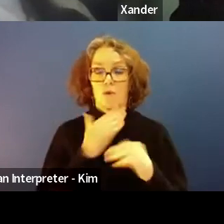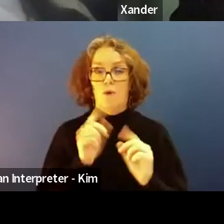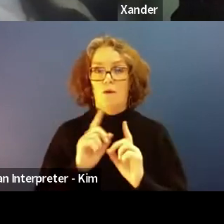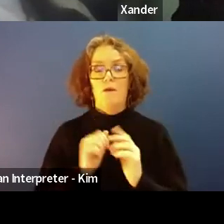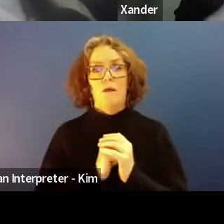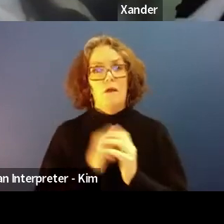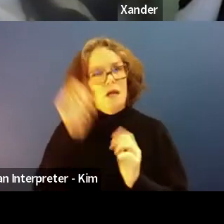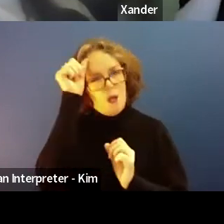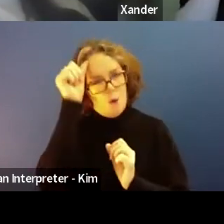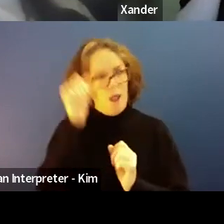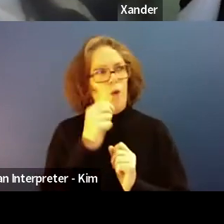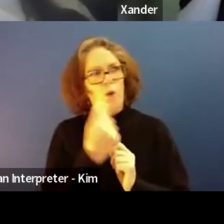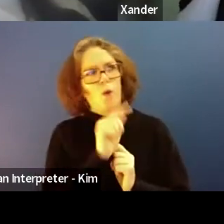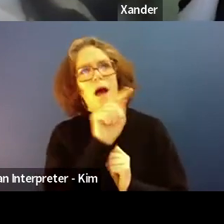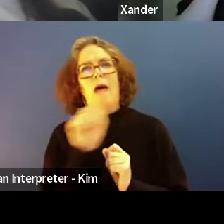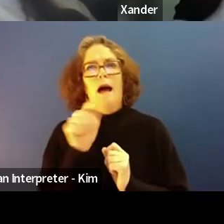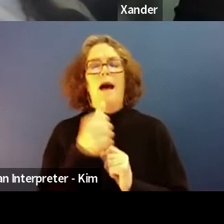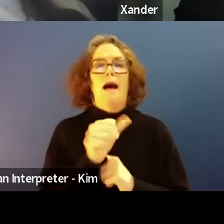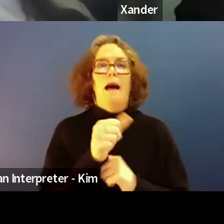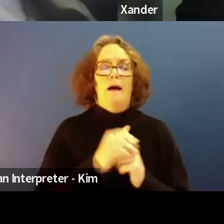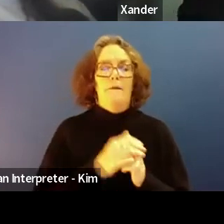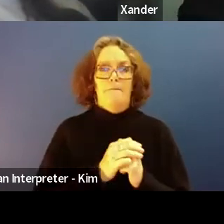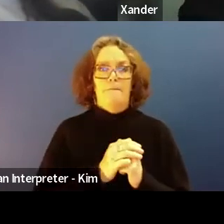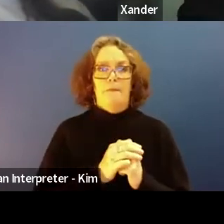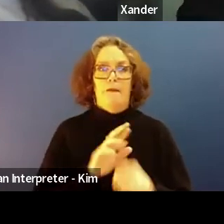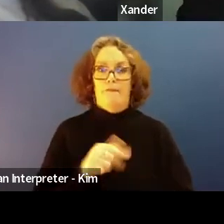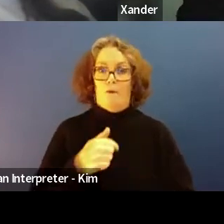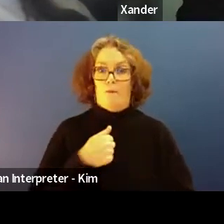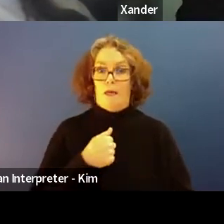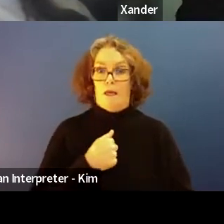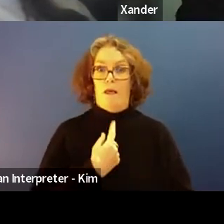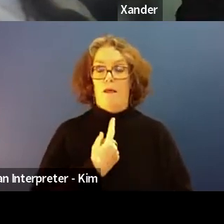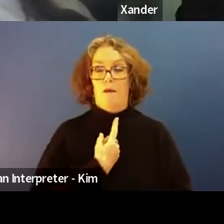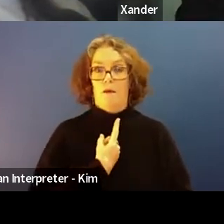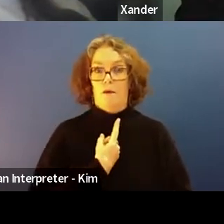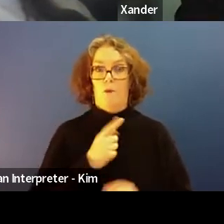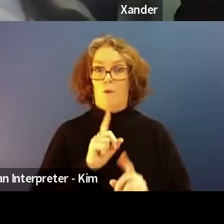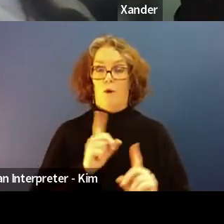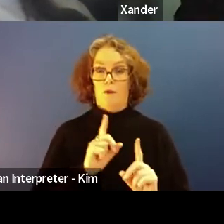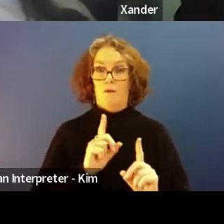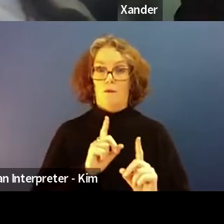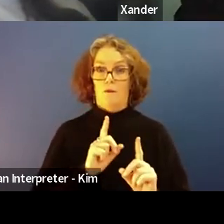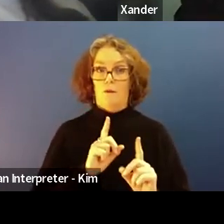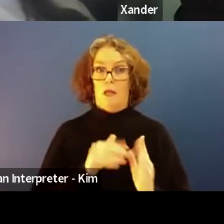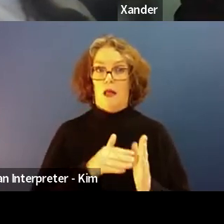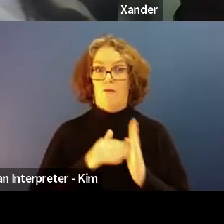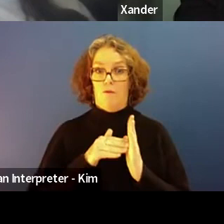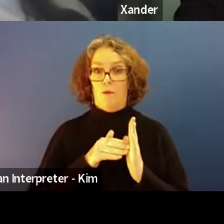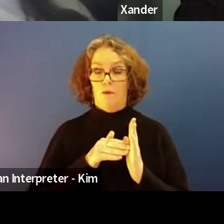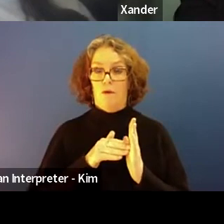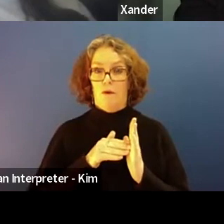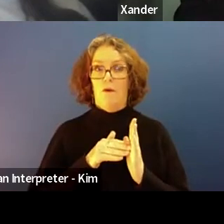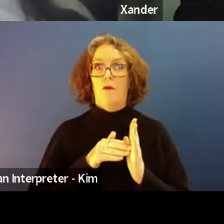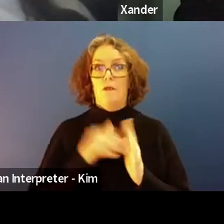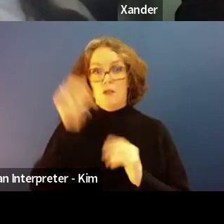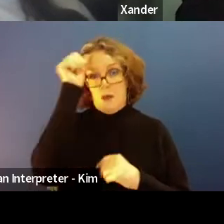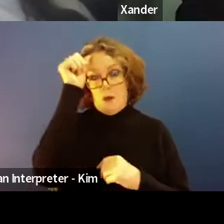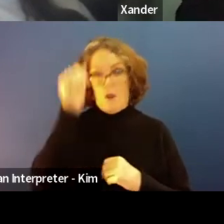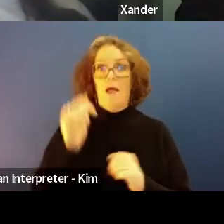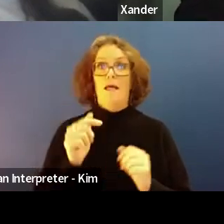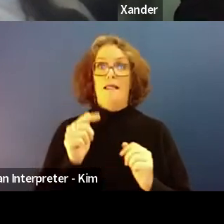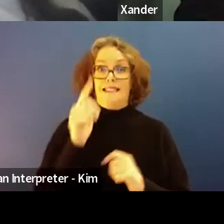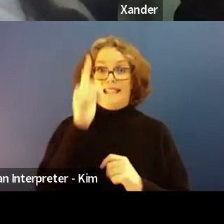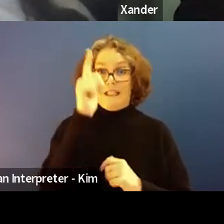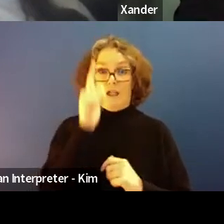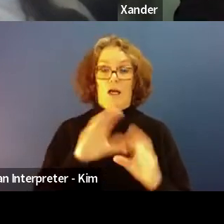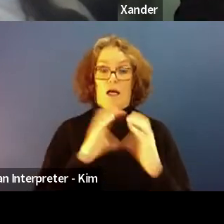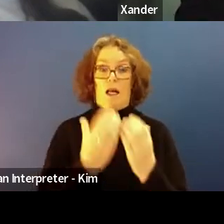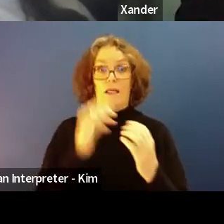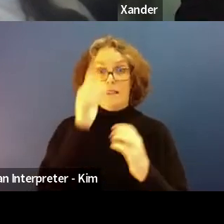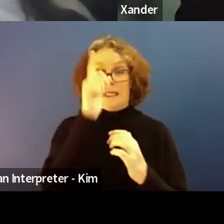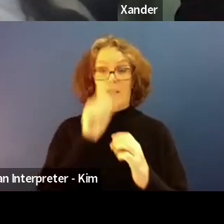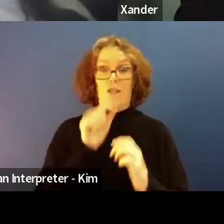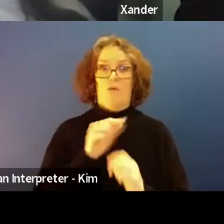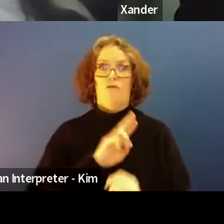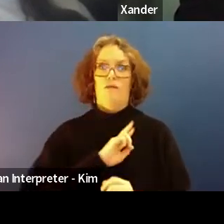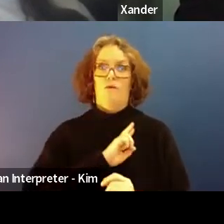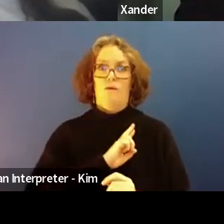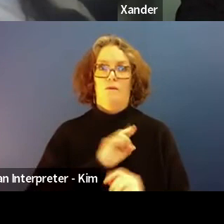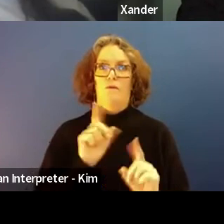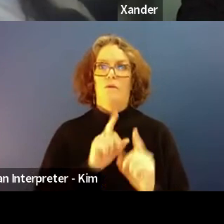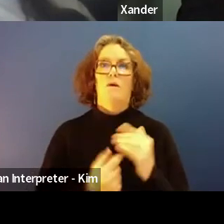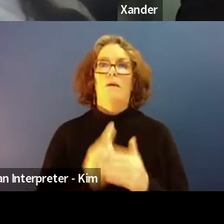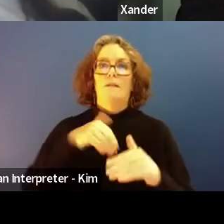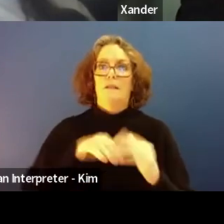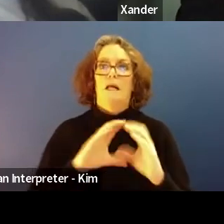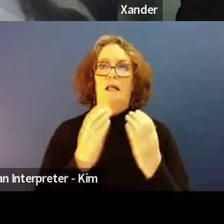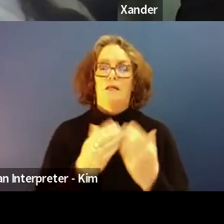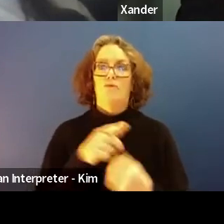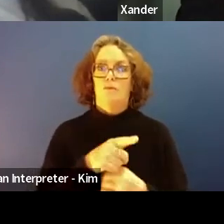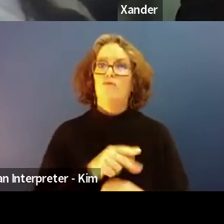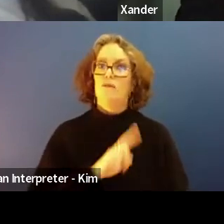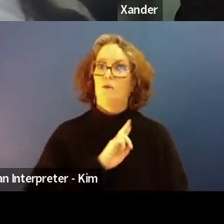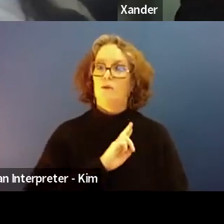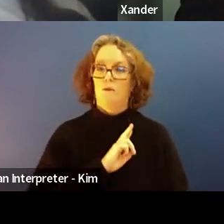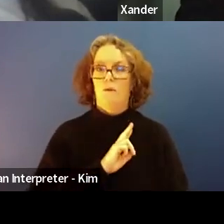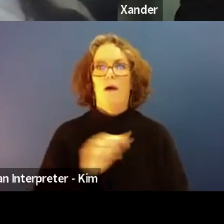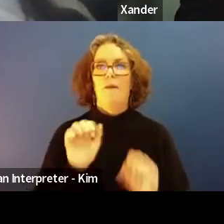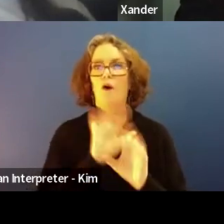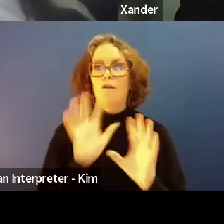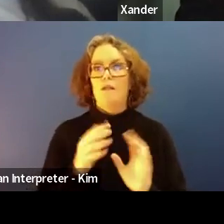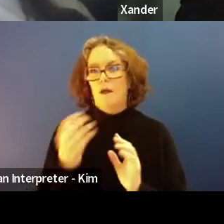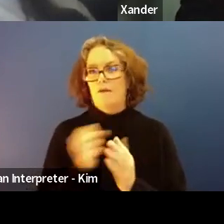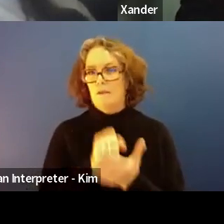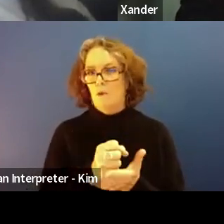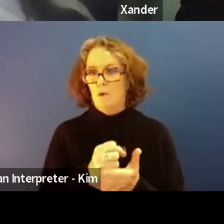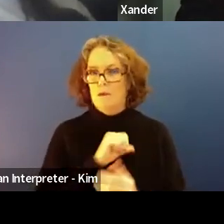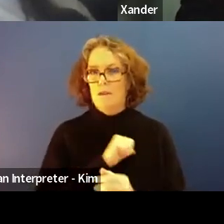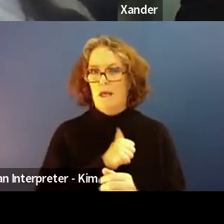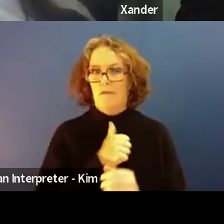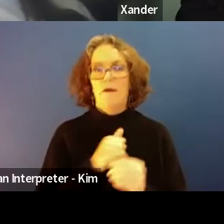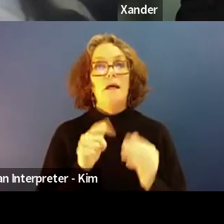And one of the things I always found helpful was knowing that the classroom teacher is responsible for what happens in the classroom, they're the. The buck stops there, and that obviously you've got support staff and Isabel you're going to say something,